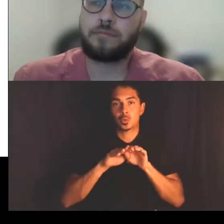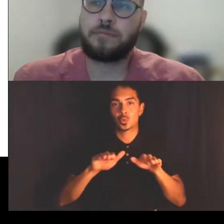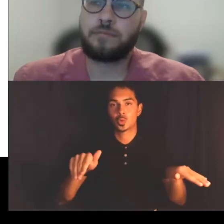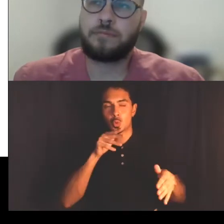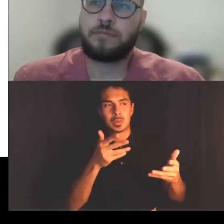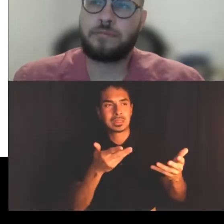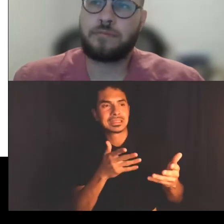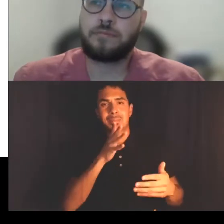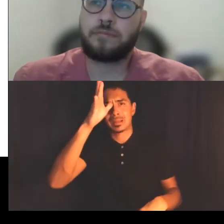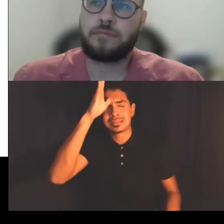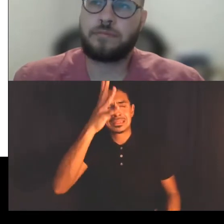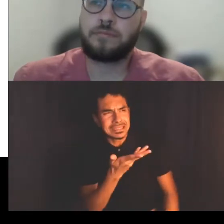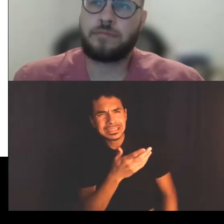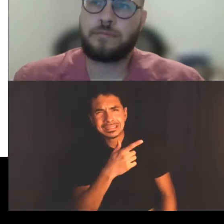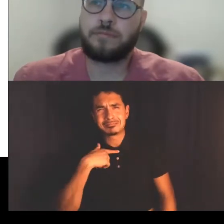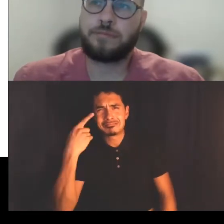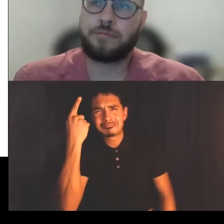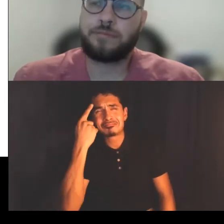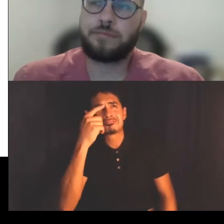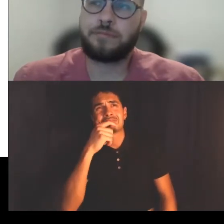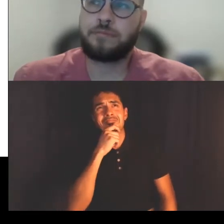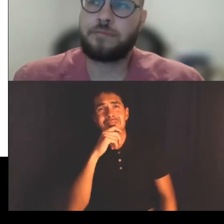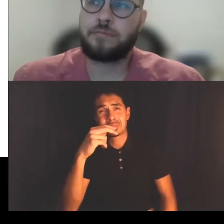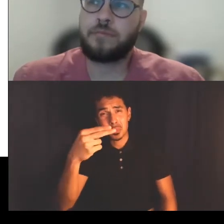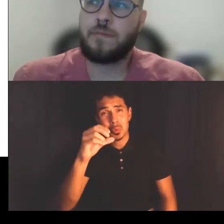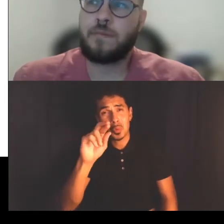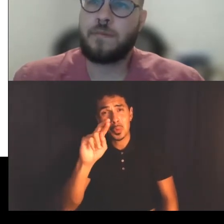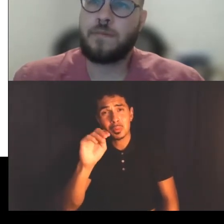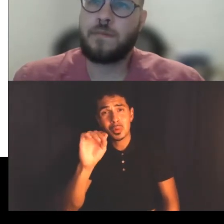really wondering if hormones are gonna be taken